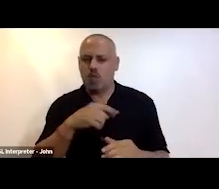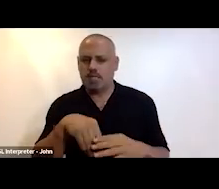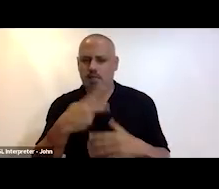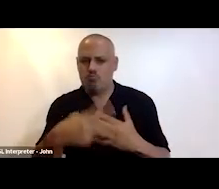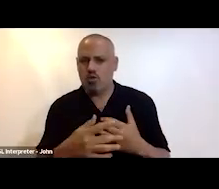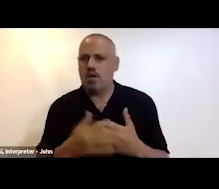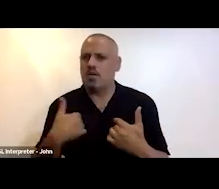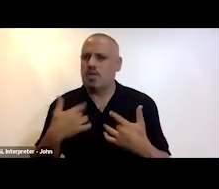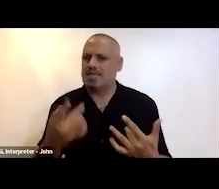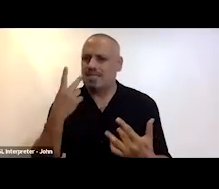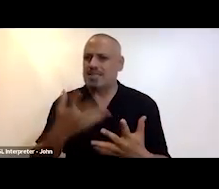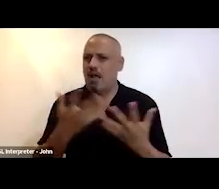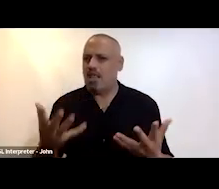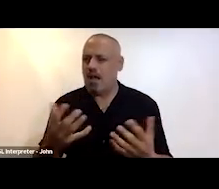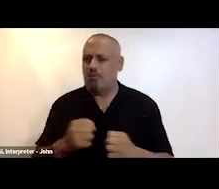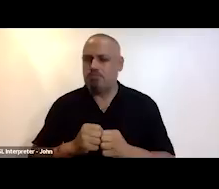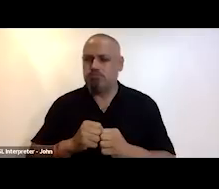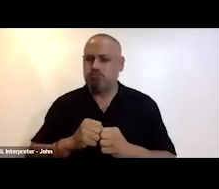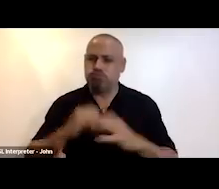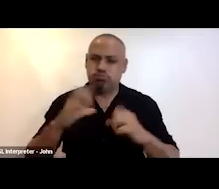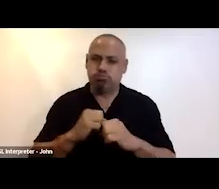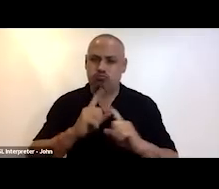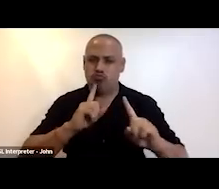is that we tend to see a lot of explosive and reactive behavior,